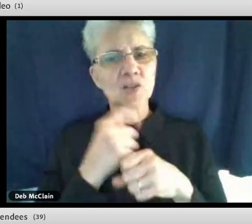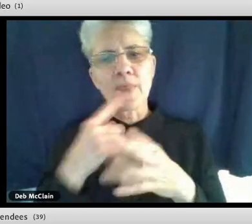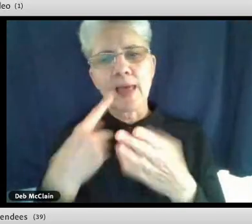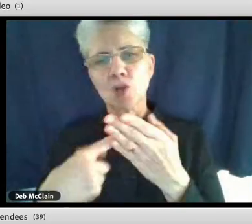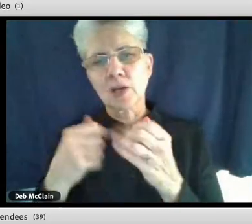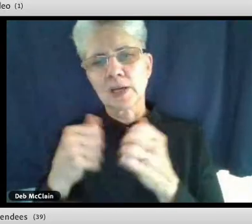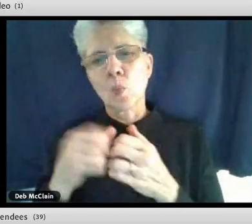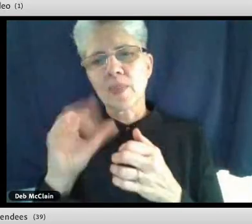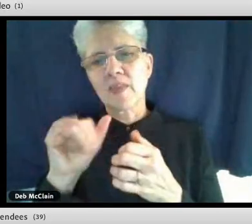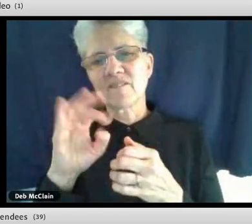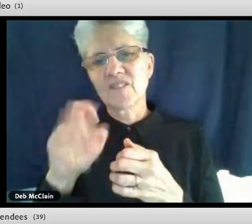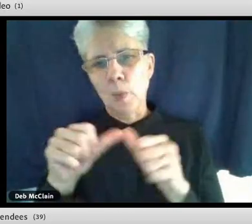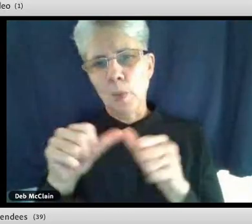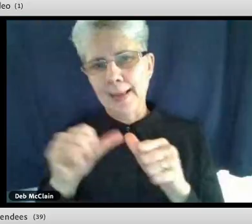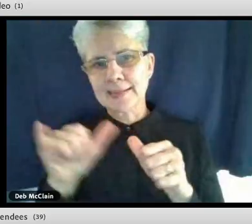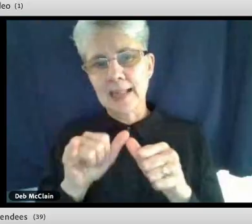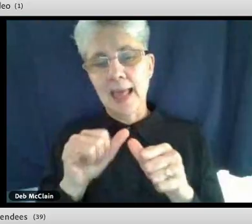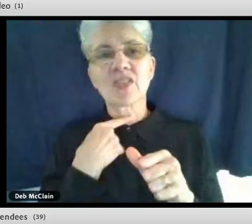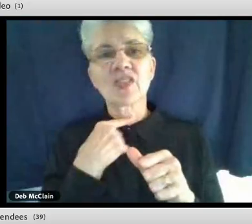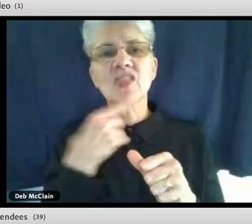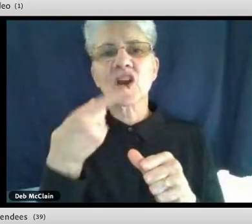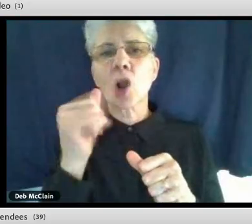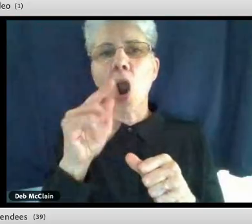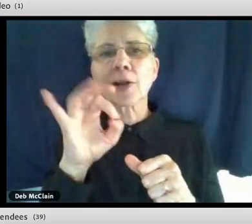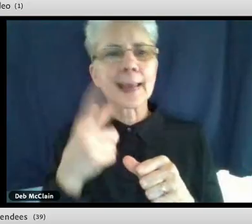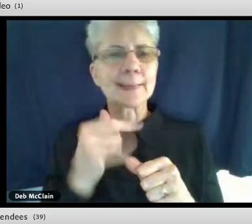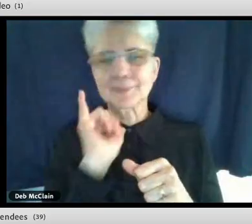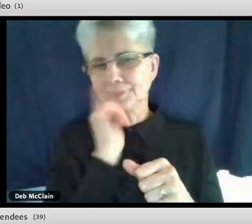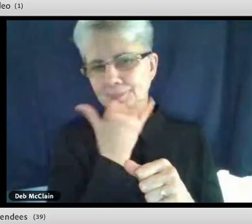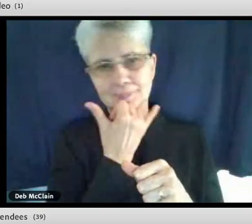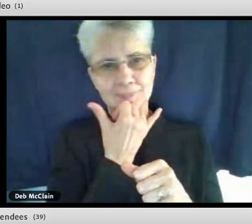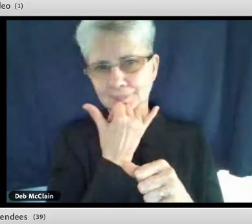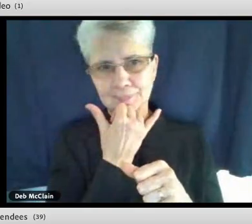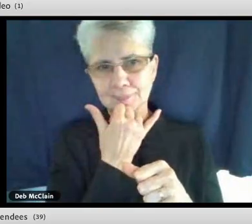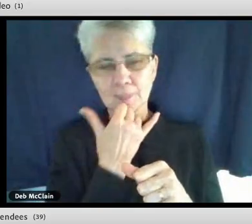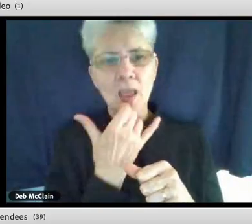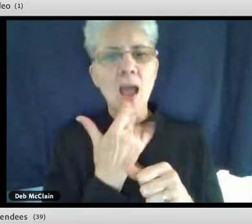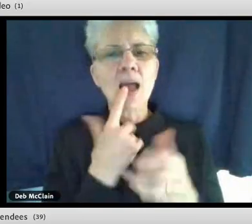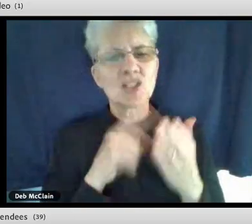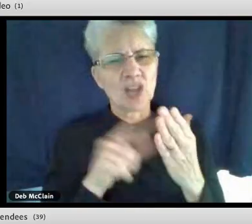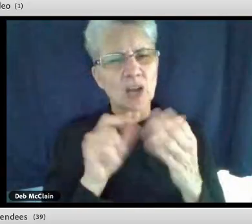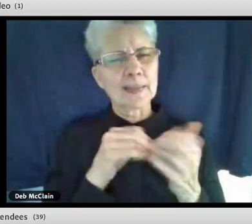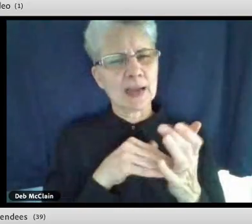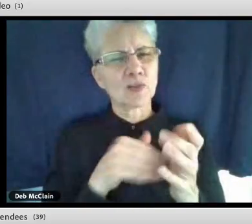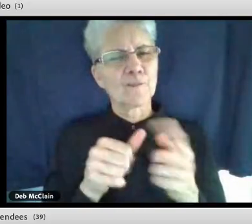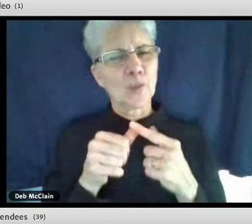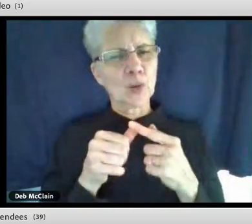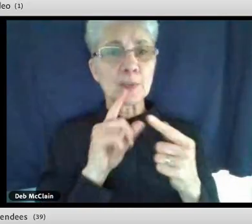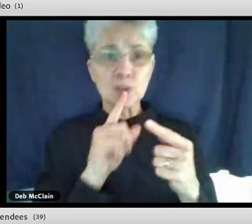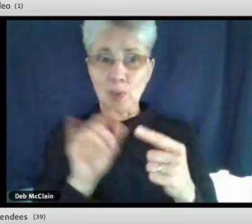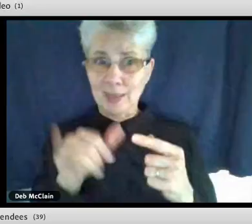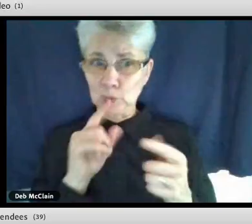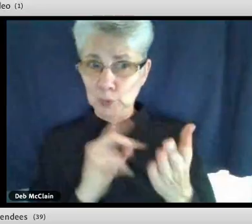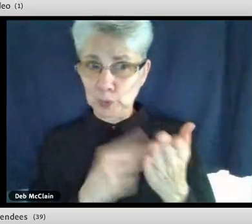and, again, don't share prevention or treatment methods without consulting official sources like the thing about gargling. You probably want to check with a doctor,